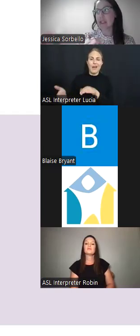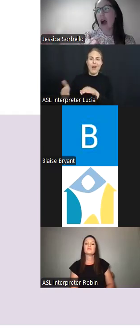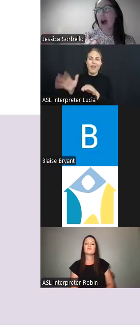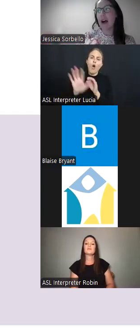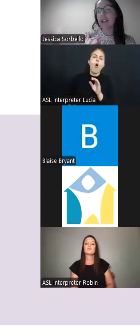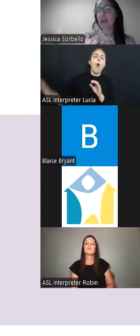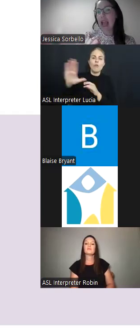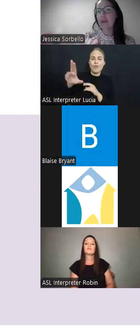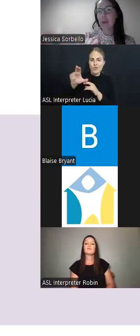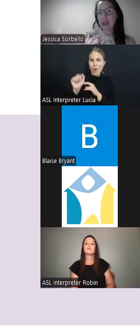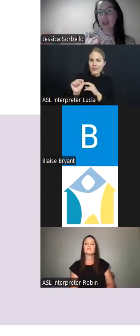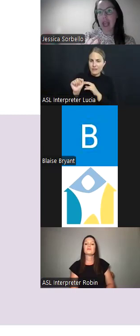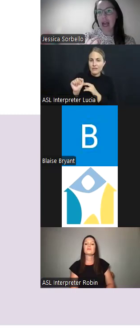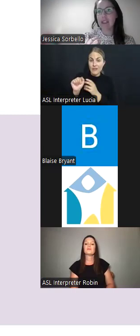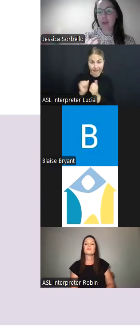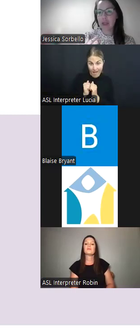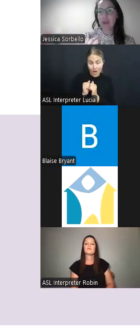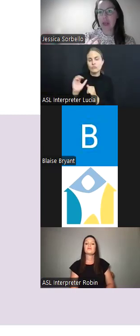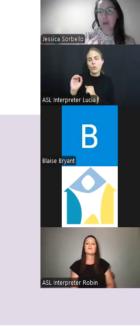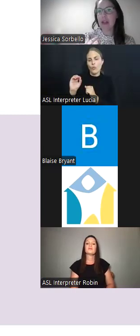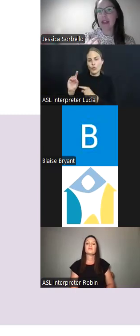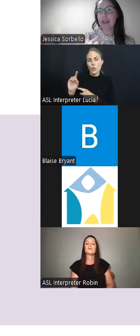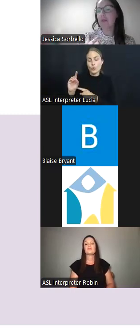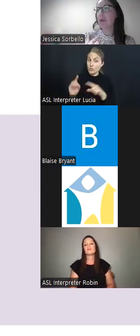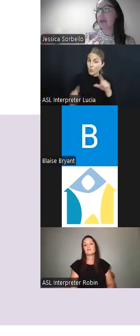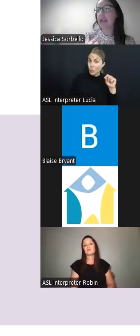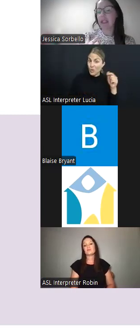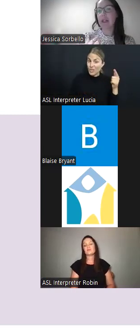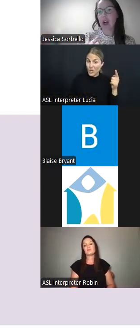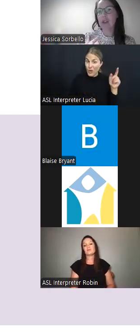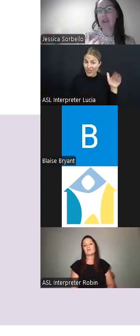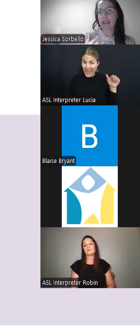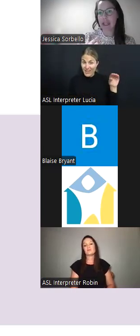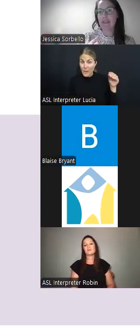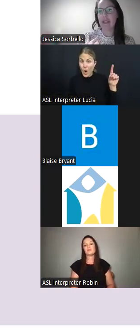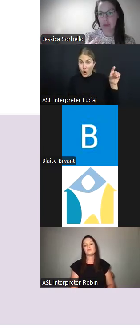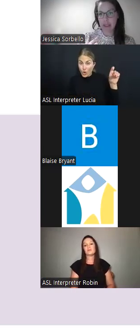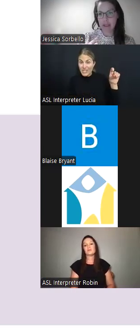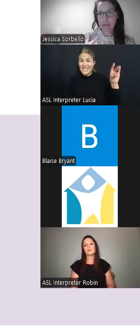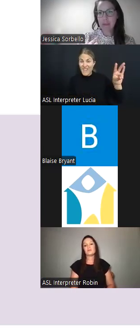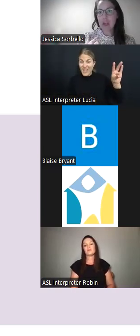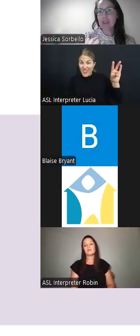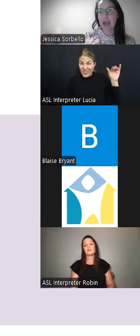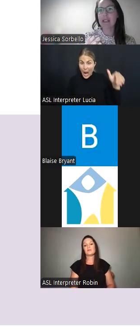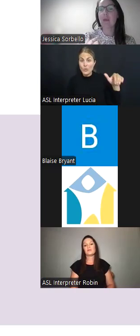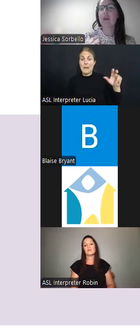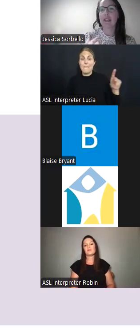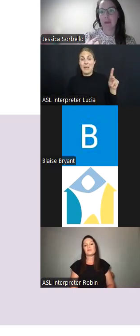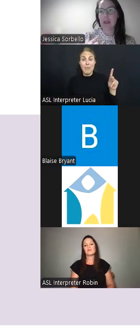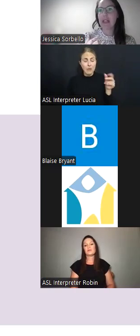So that is more than double in just three years. Now, we do know the pandemic